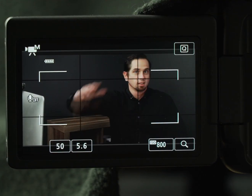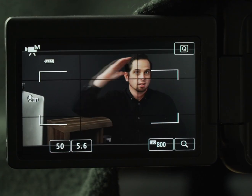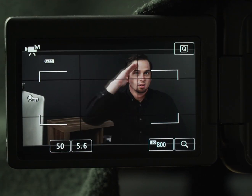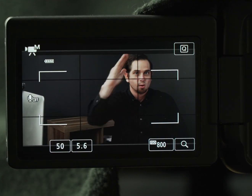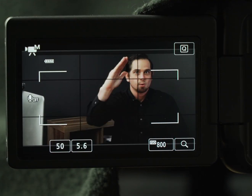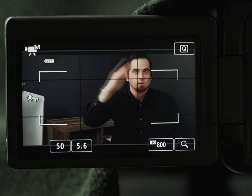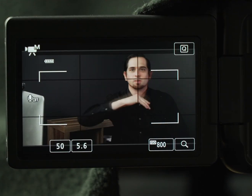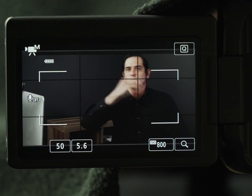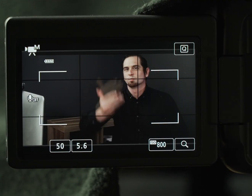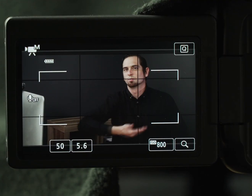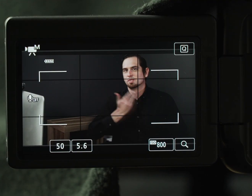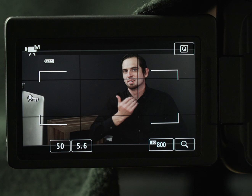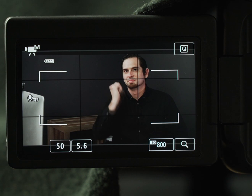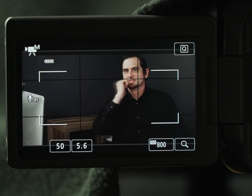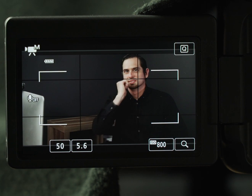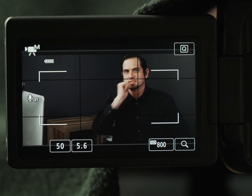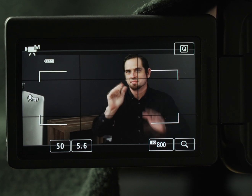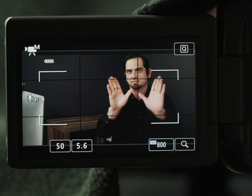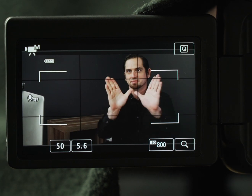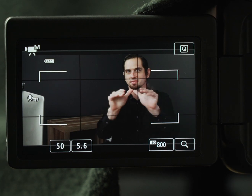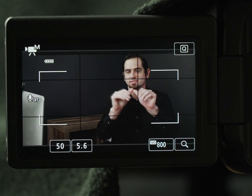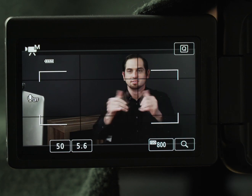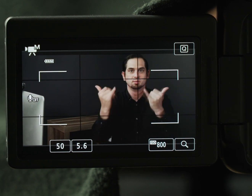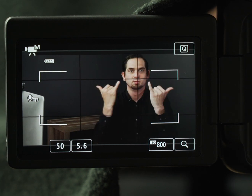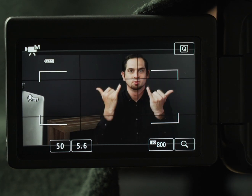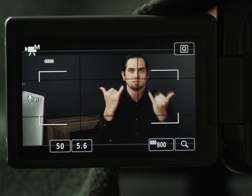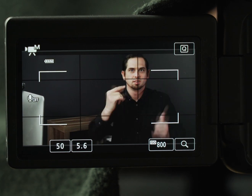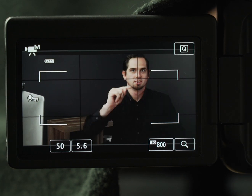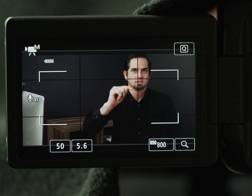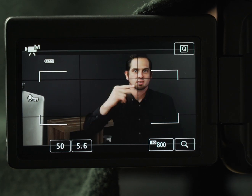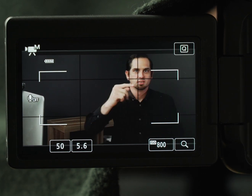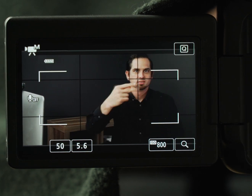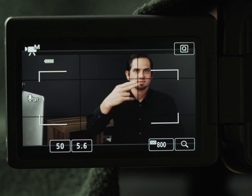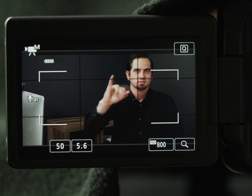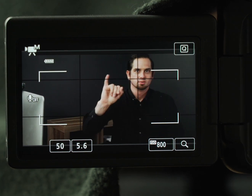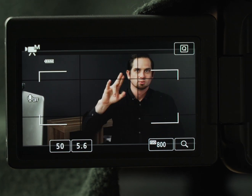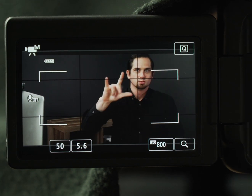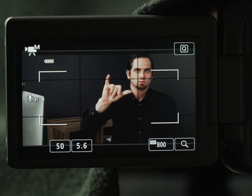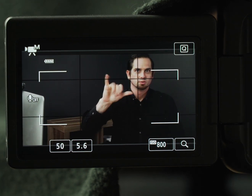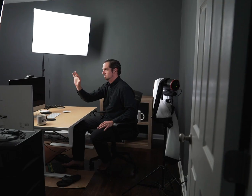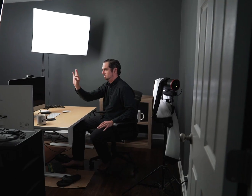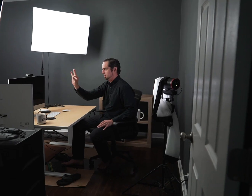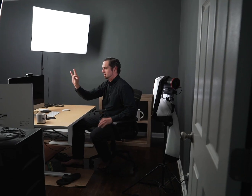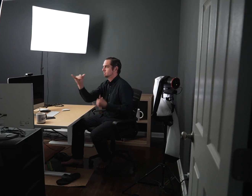(voiceover) "Hello! Welcome to The Daily Moth. It's Thursday, July 9th.